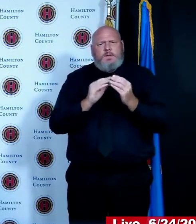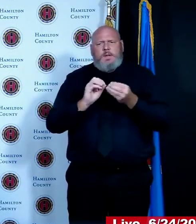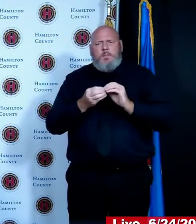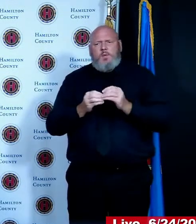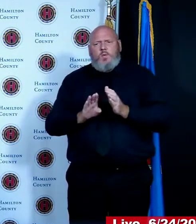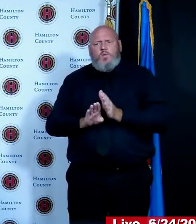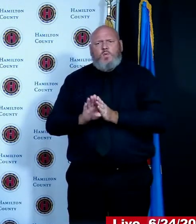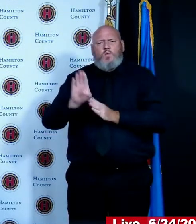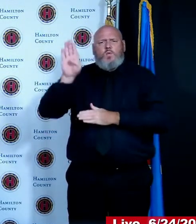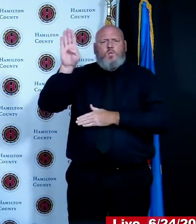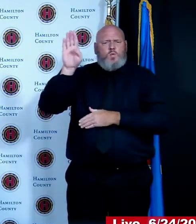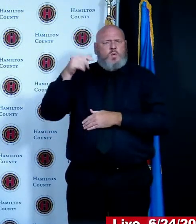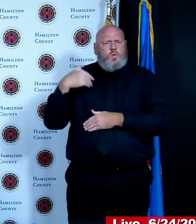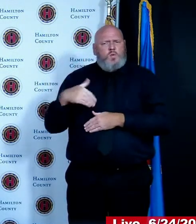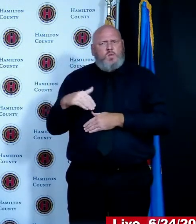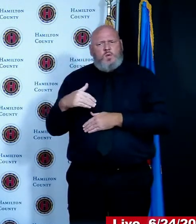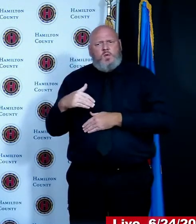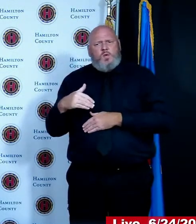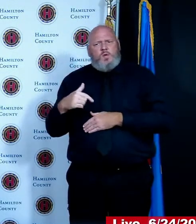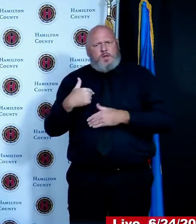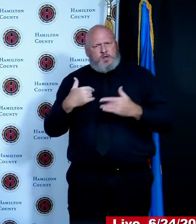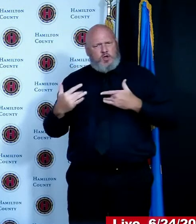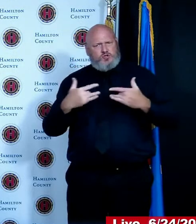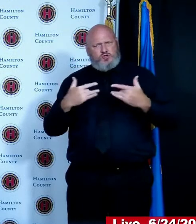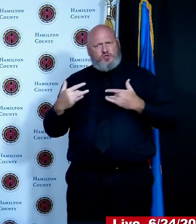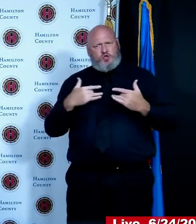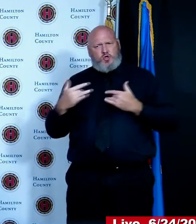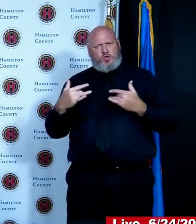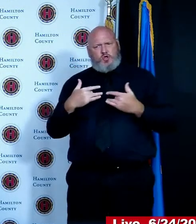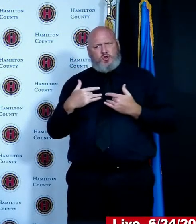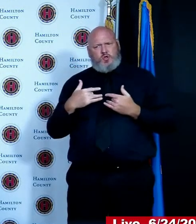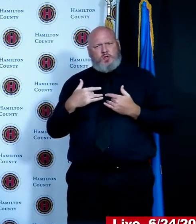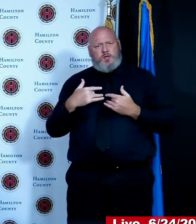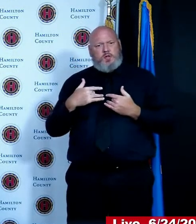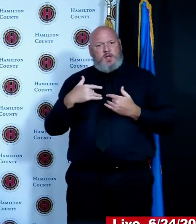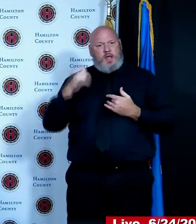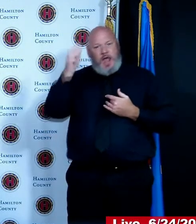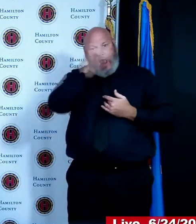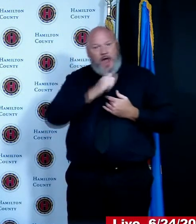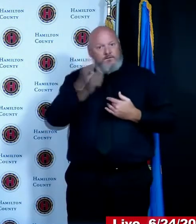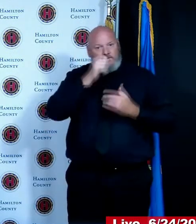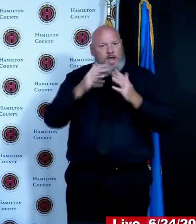African-American community is testing higher proportionally with positive